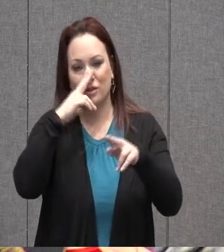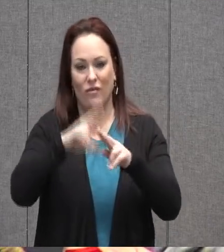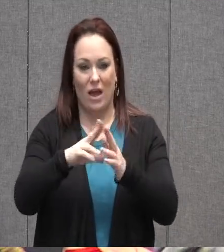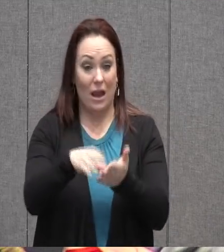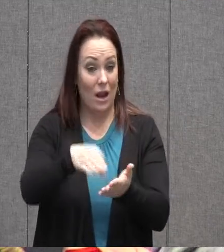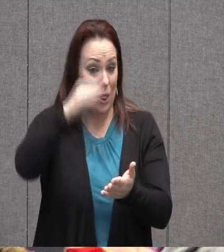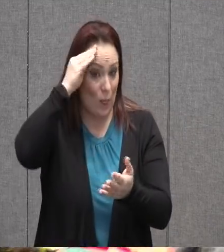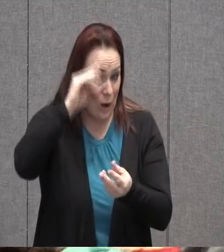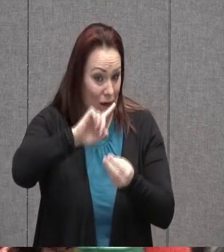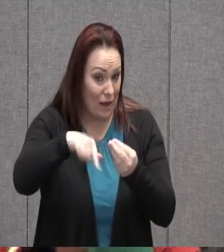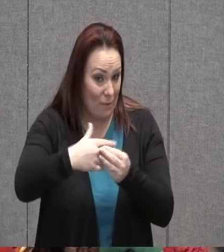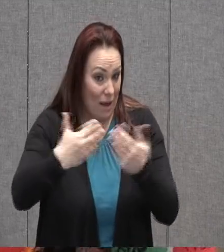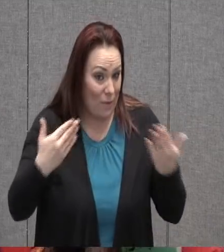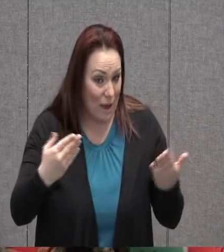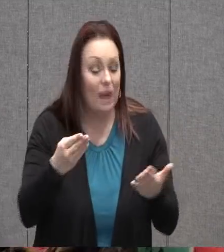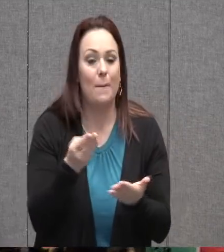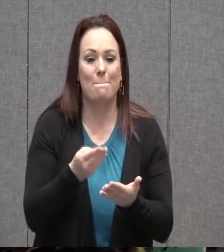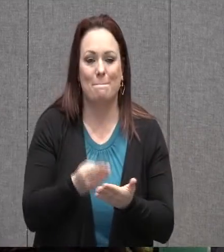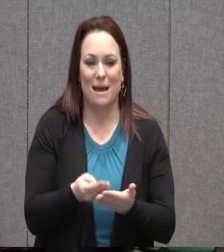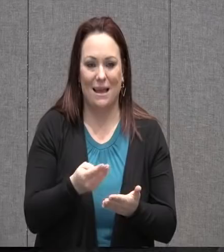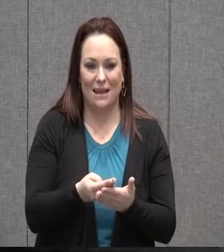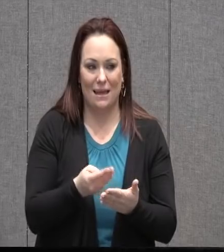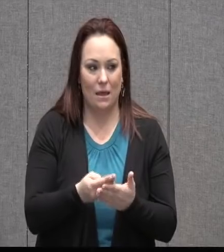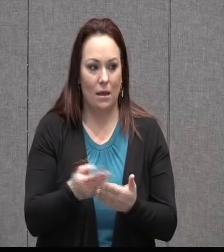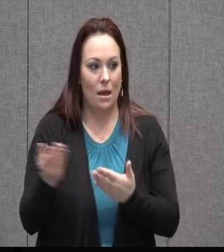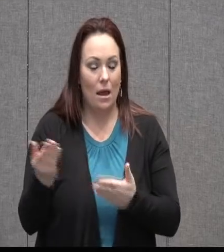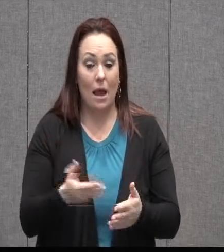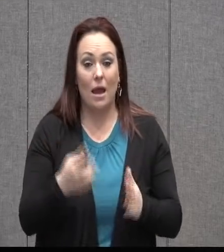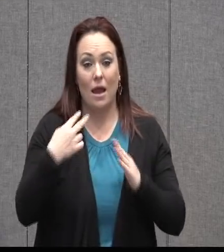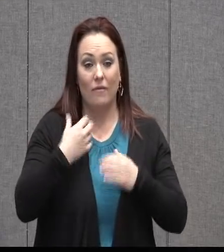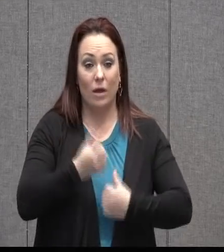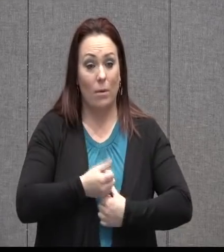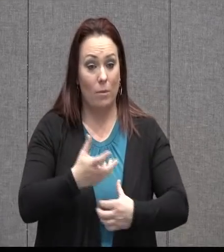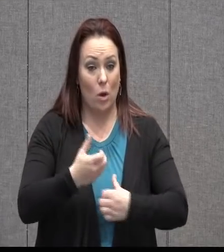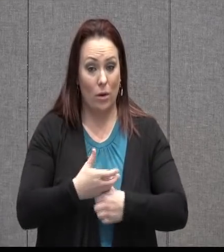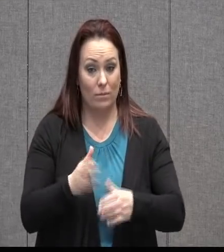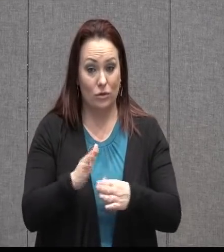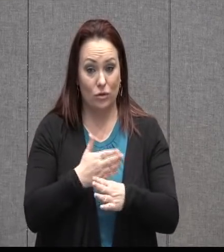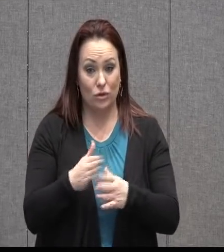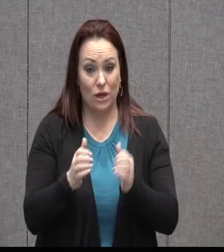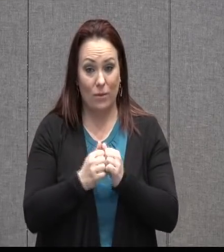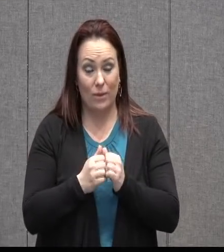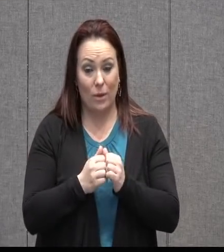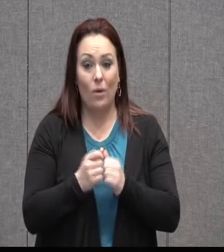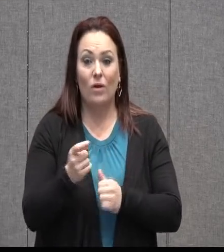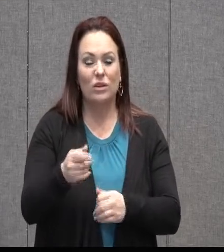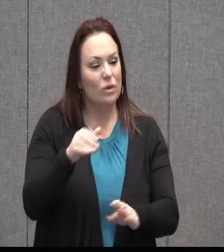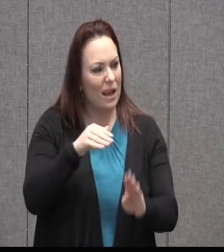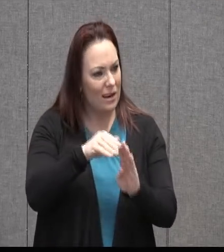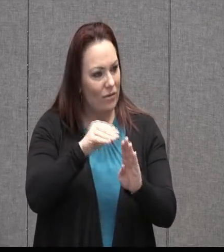So much fun learning about money. I brought a little poem here to share with you to kind of remind you